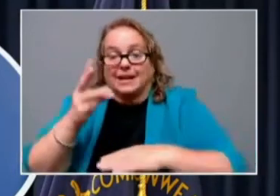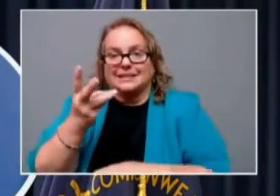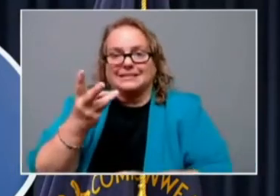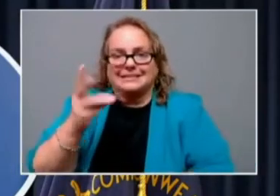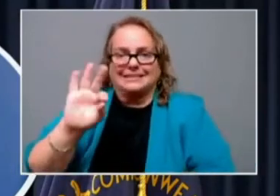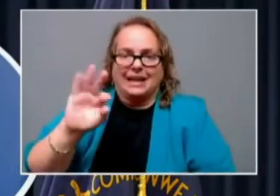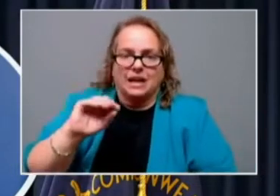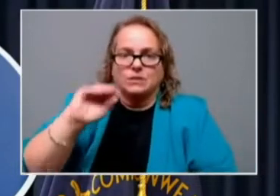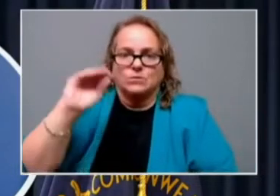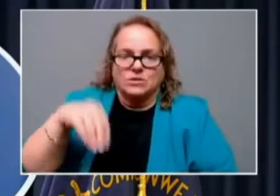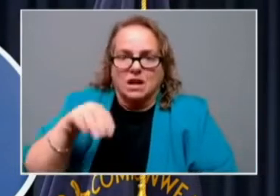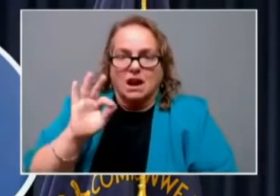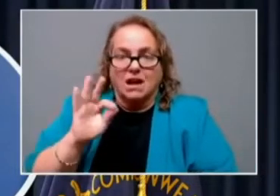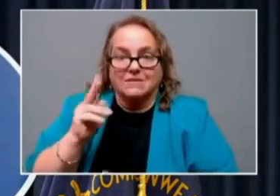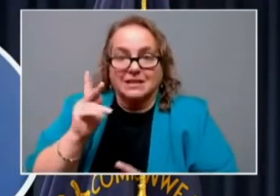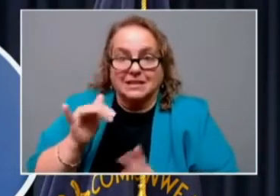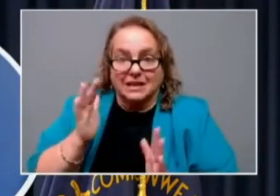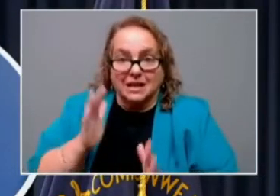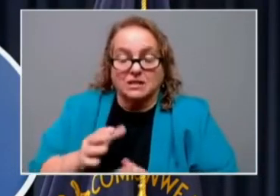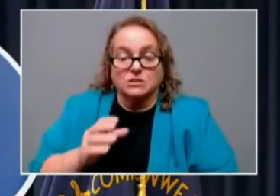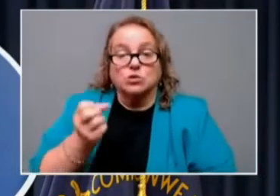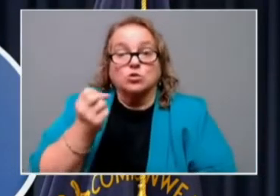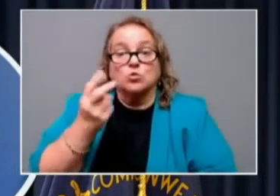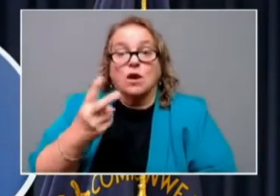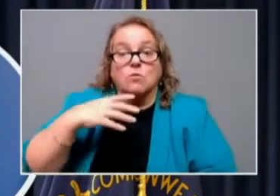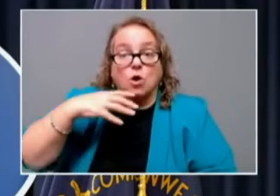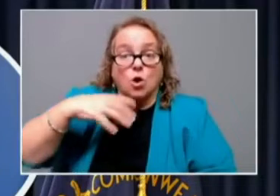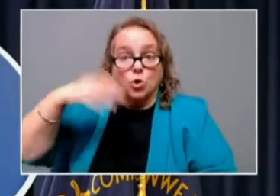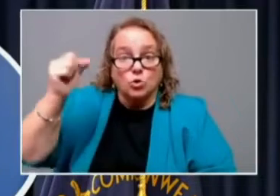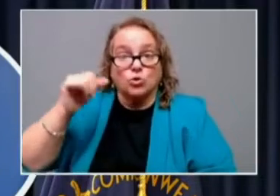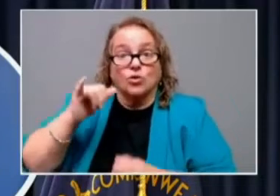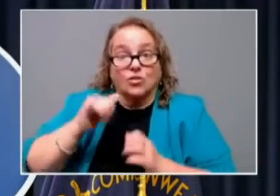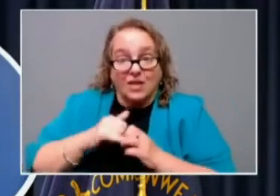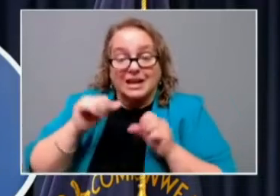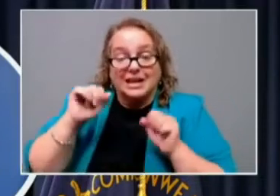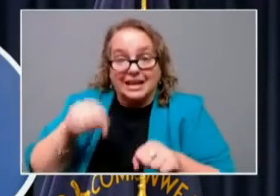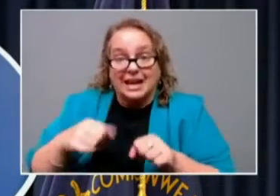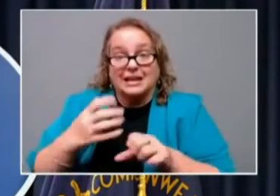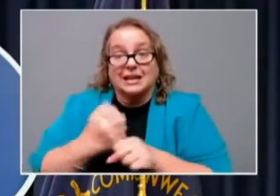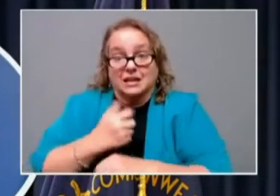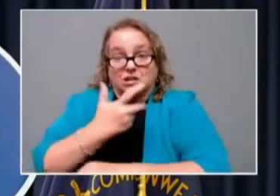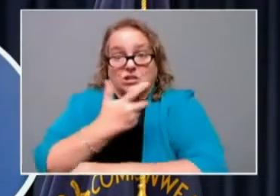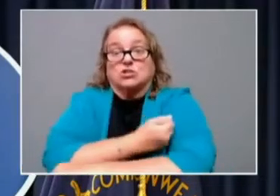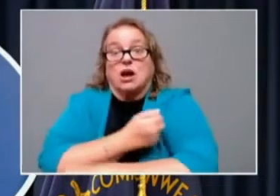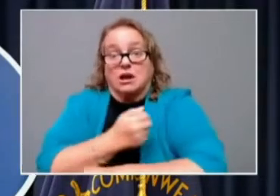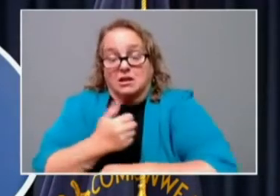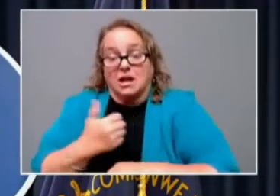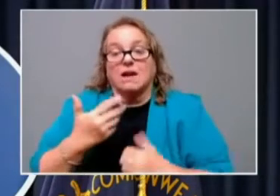ins, 12 or older that are eligible to get a shot of hope have now gotten at